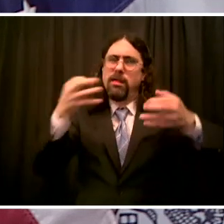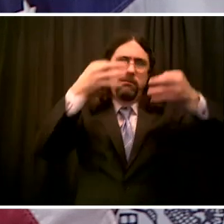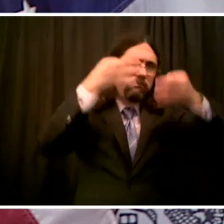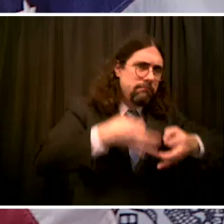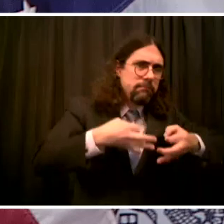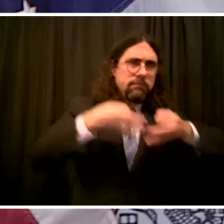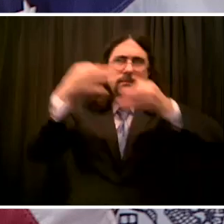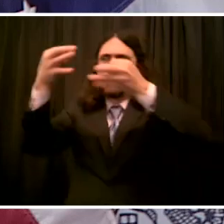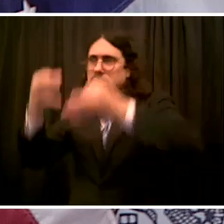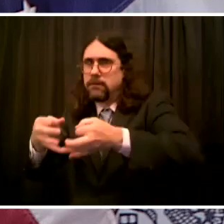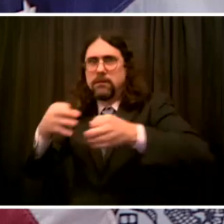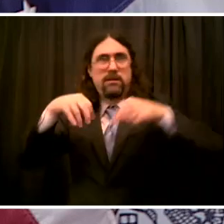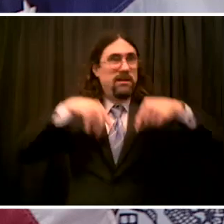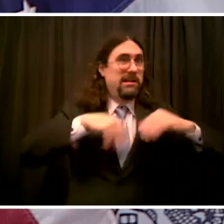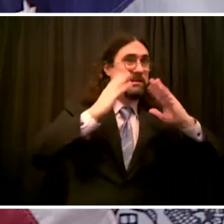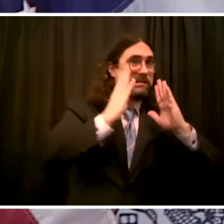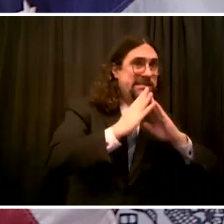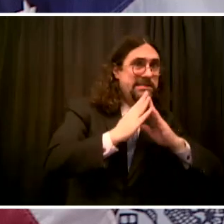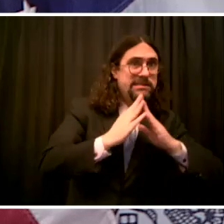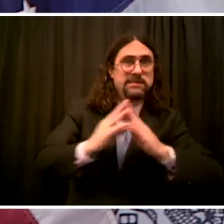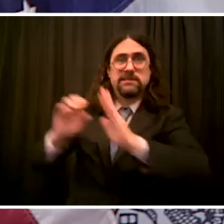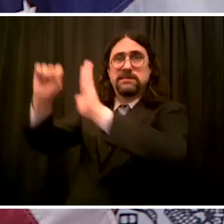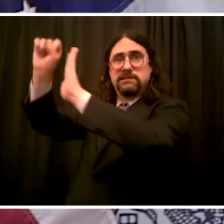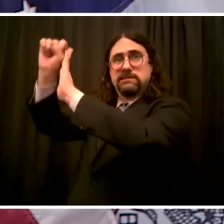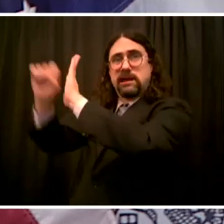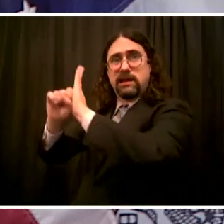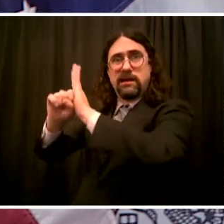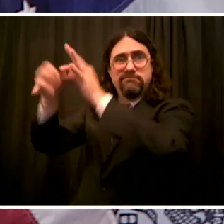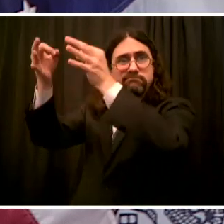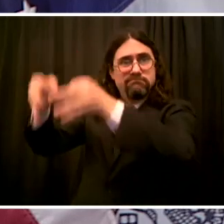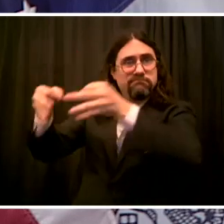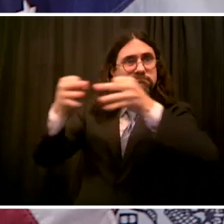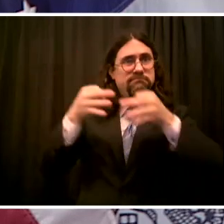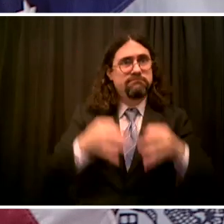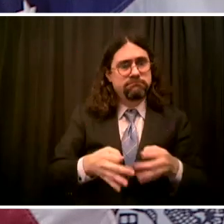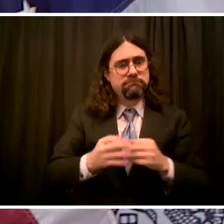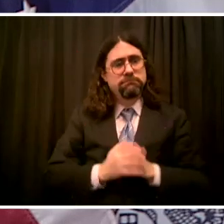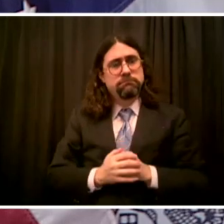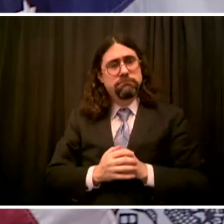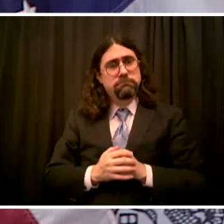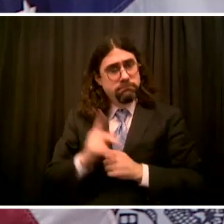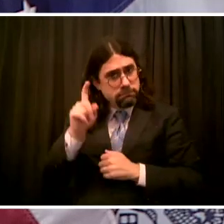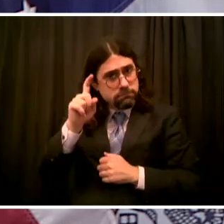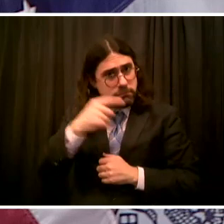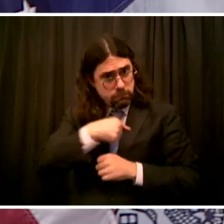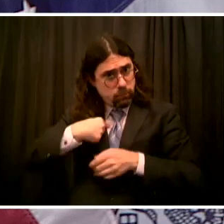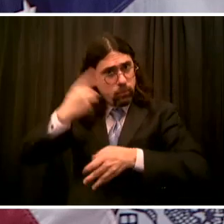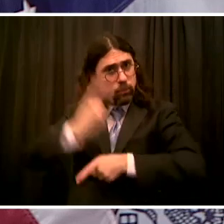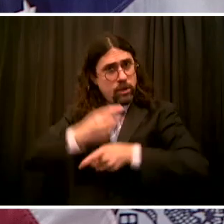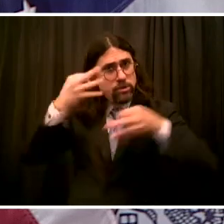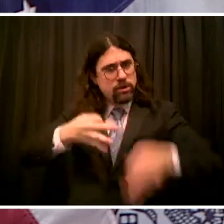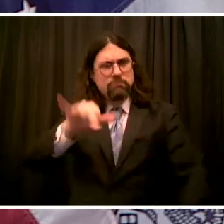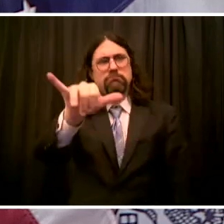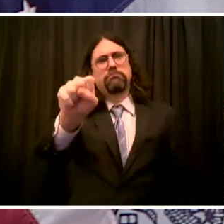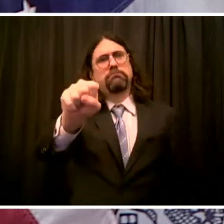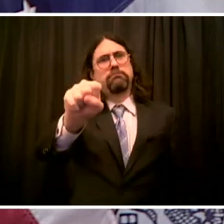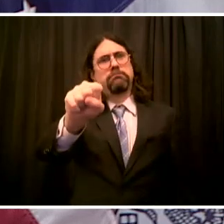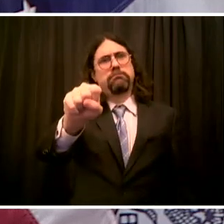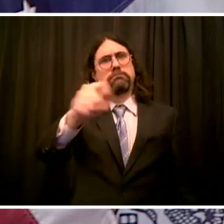DISICTRT ATTORNEYS. BUT IAM COINVNDCE IT WAS THE RIGHT THING TO DO. BECAUSE WE ARE THINKING ABOUT